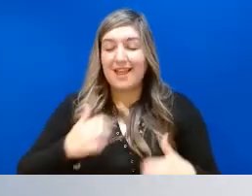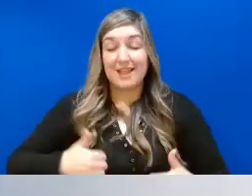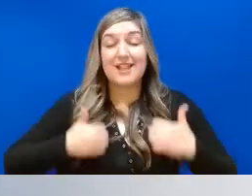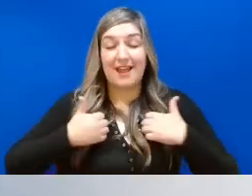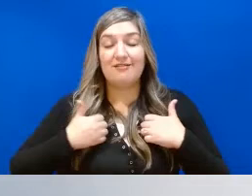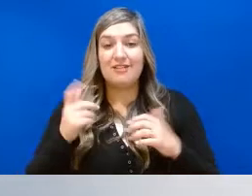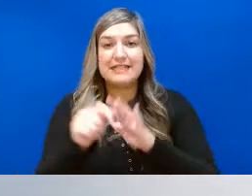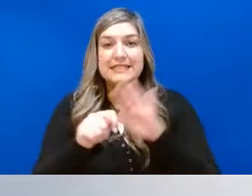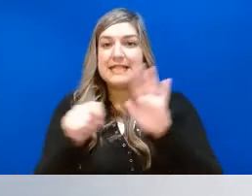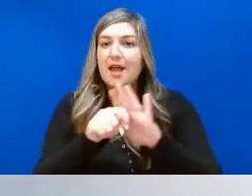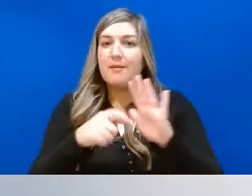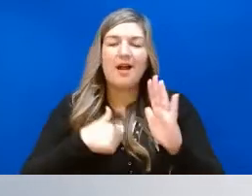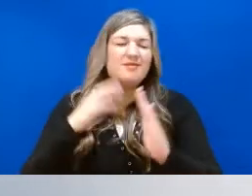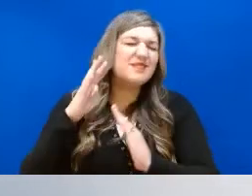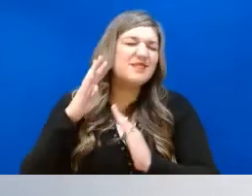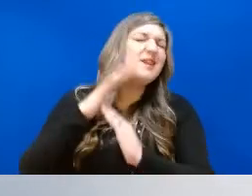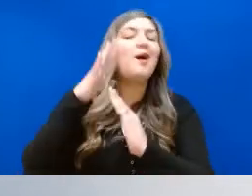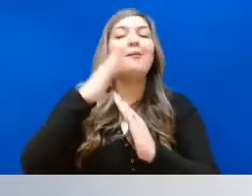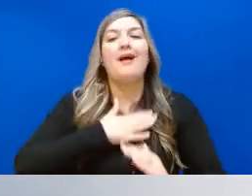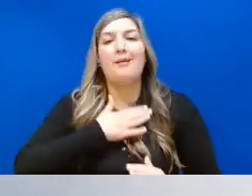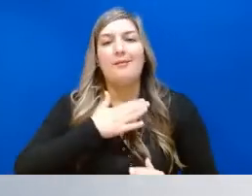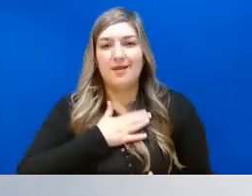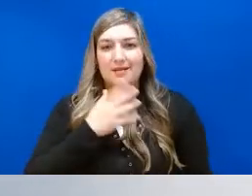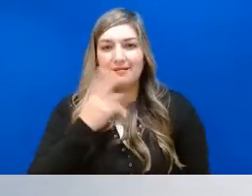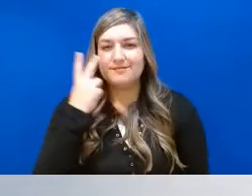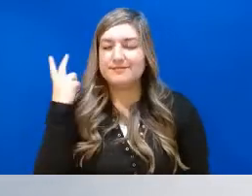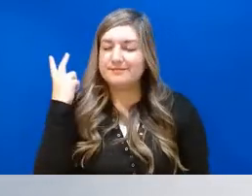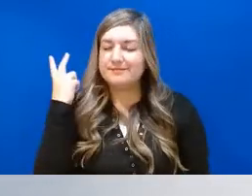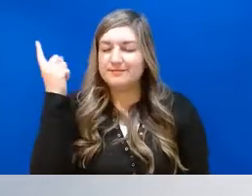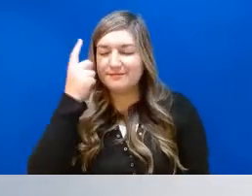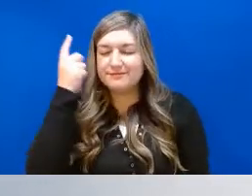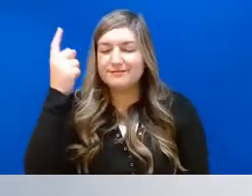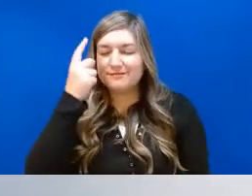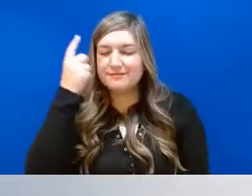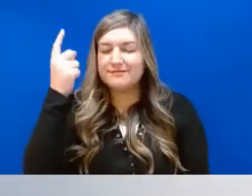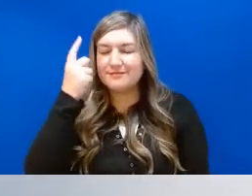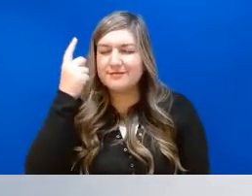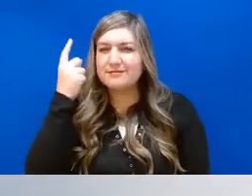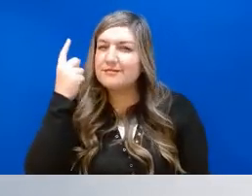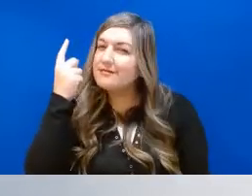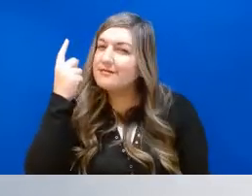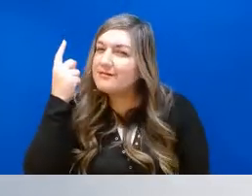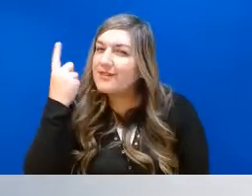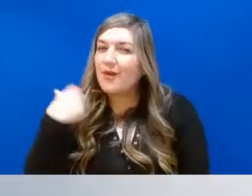as you think about that time in life when you're most happy. Who are you with?